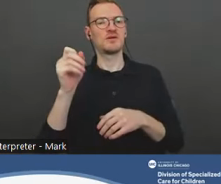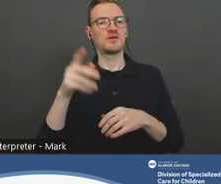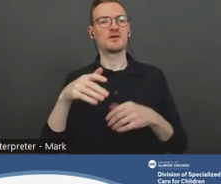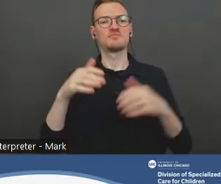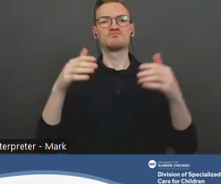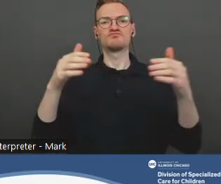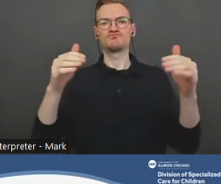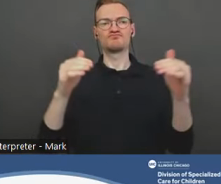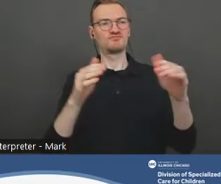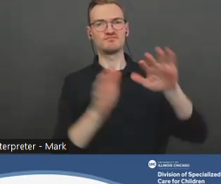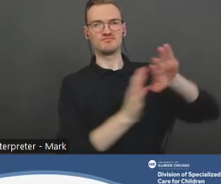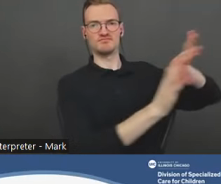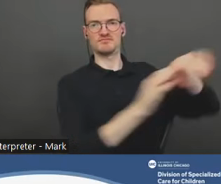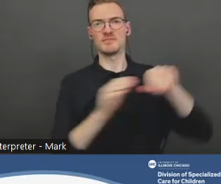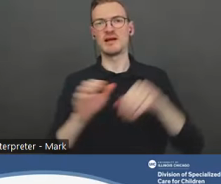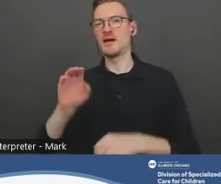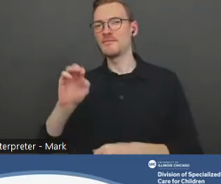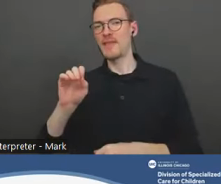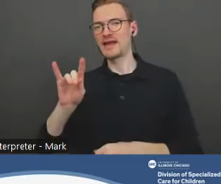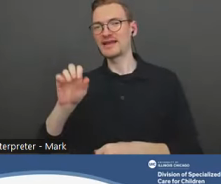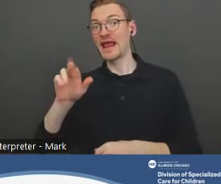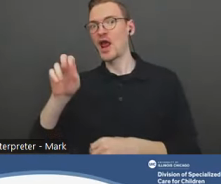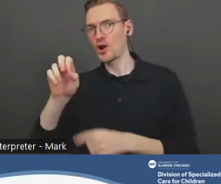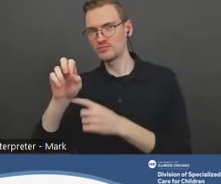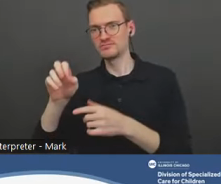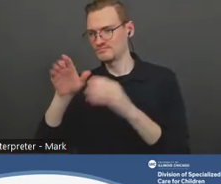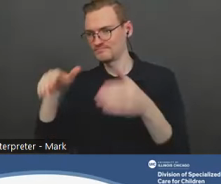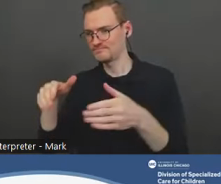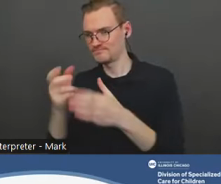and Medicare can be really complicated so we're just going to spend a little bit of